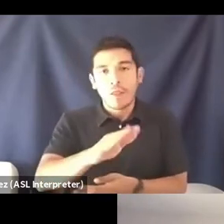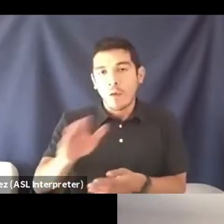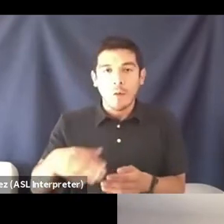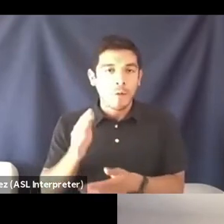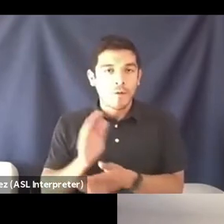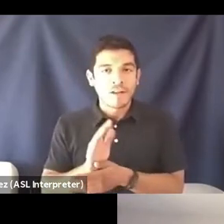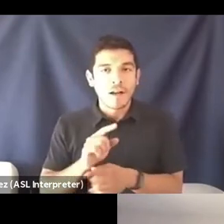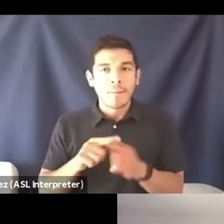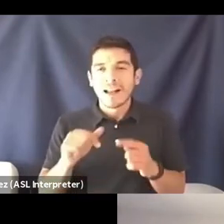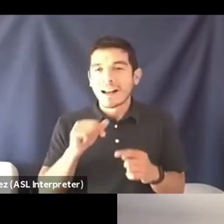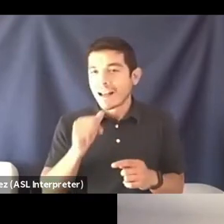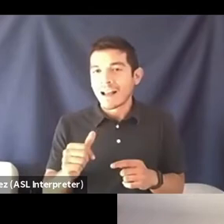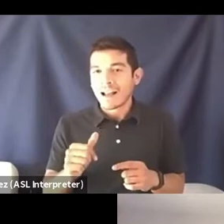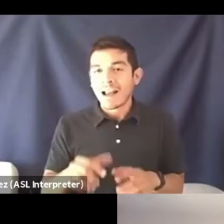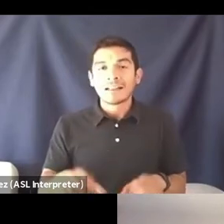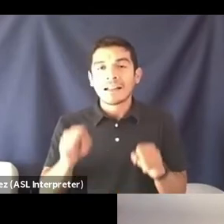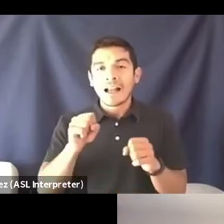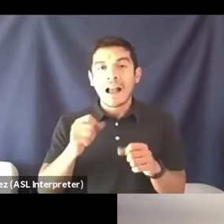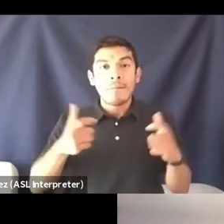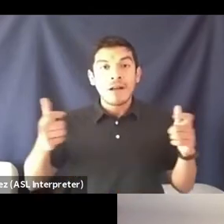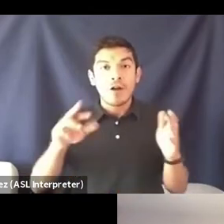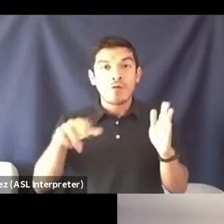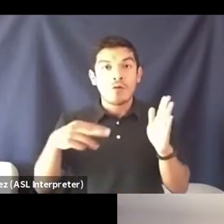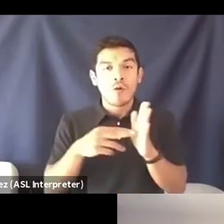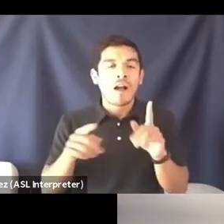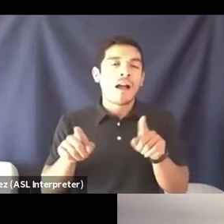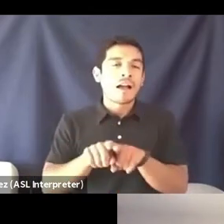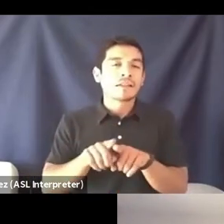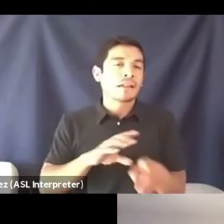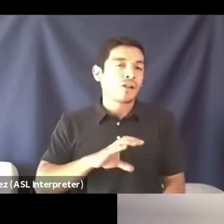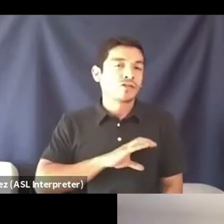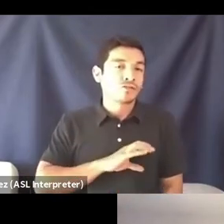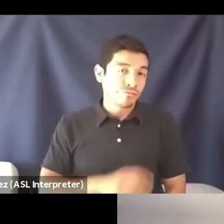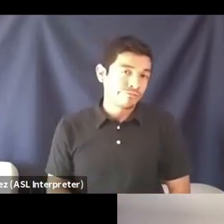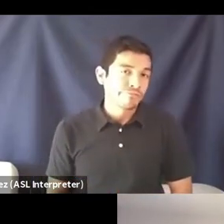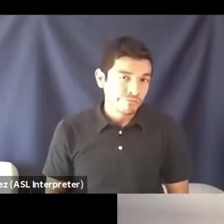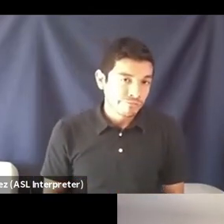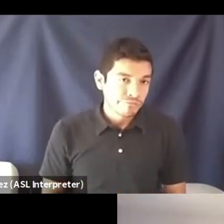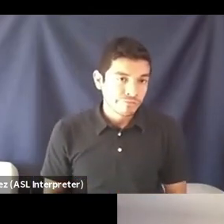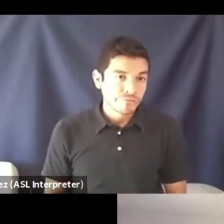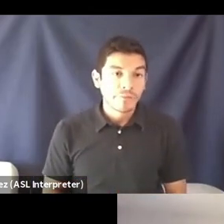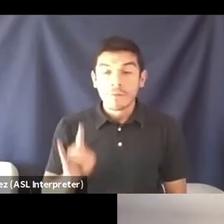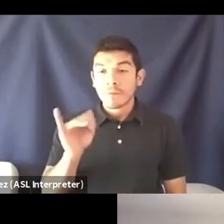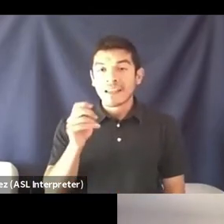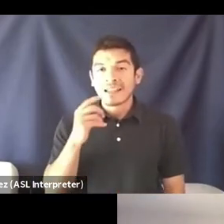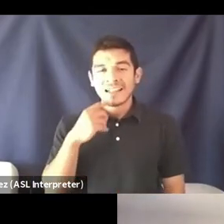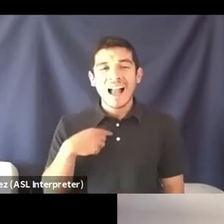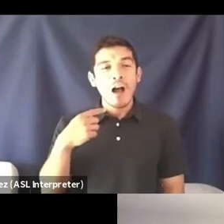but not taking a major role as a character. I would say that Jenny did not wanna be in the film.